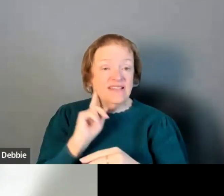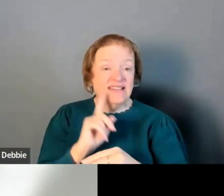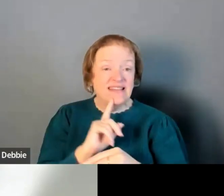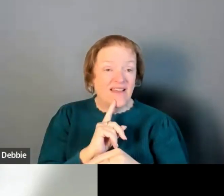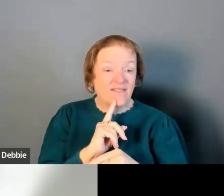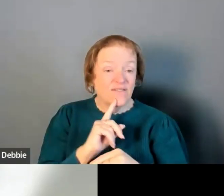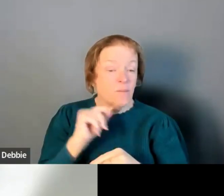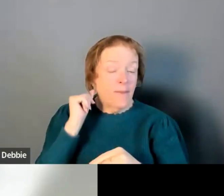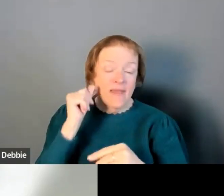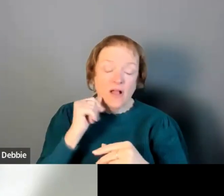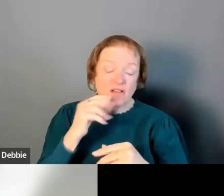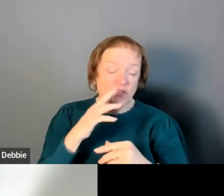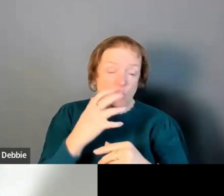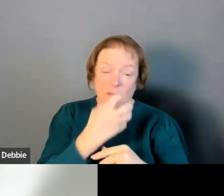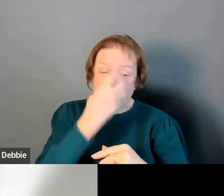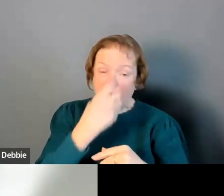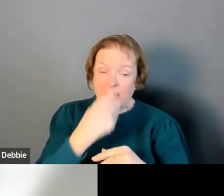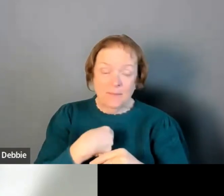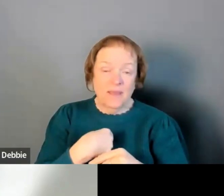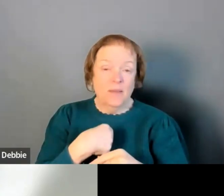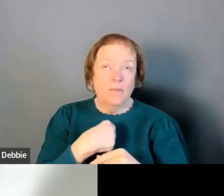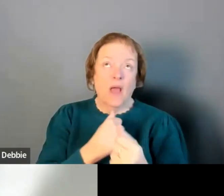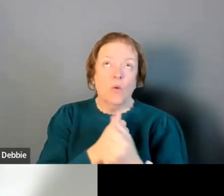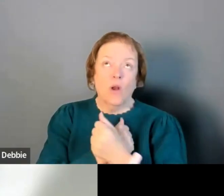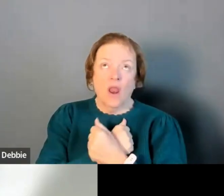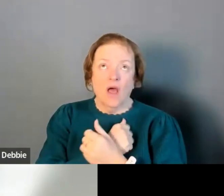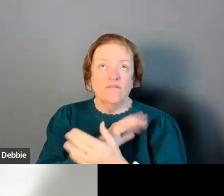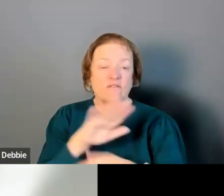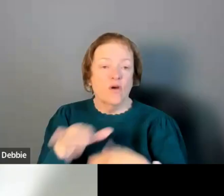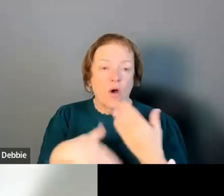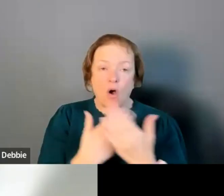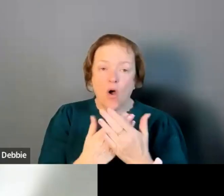but I would love for all of my teachers at the deaf to have one of these as a just in case.